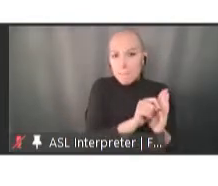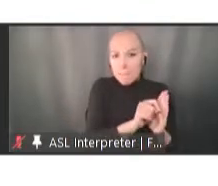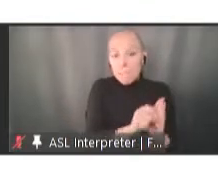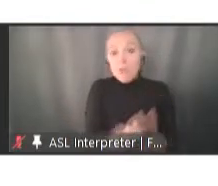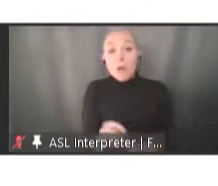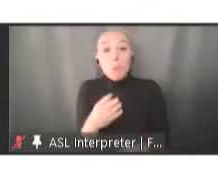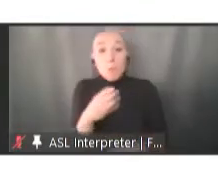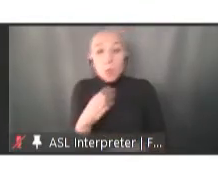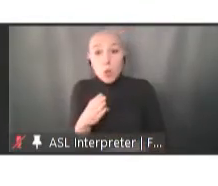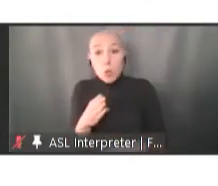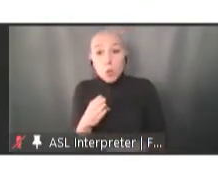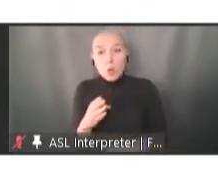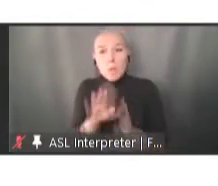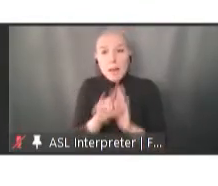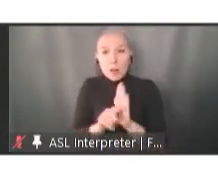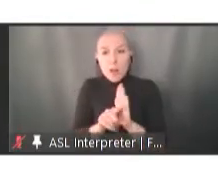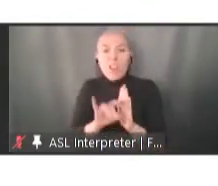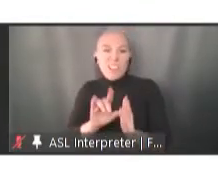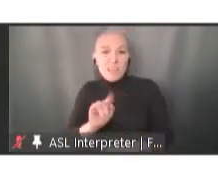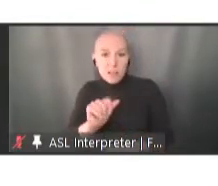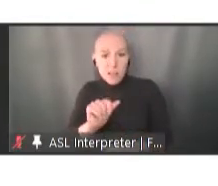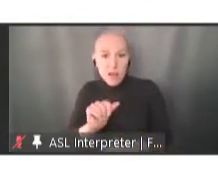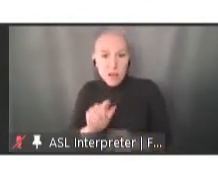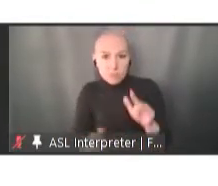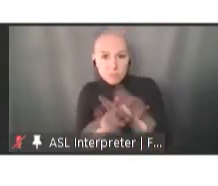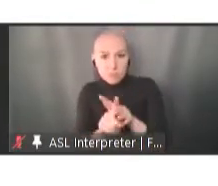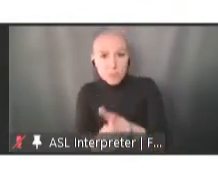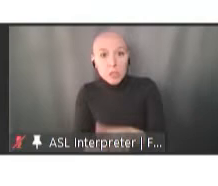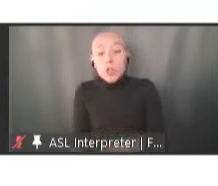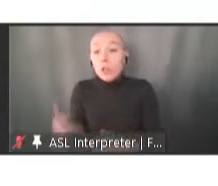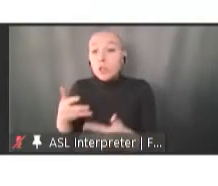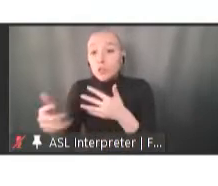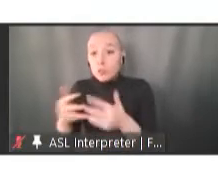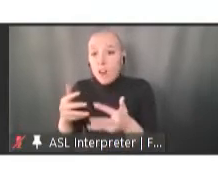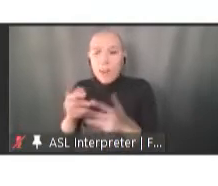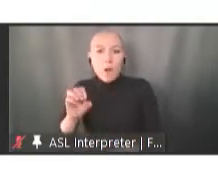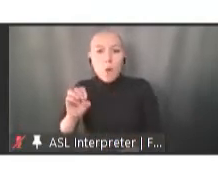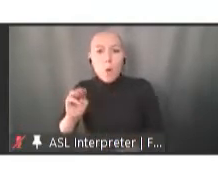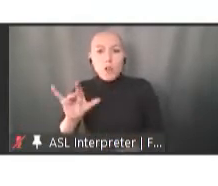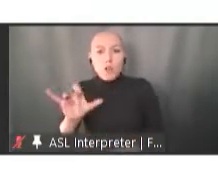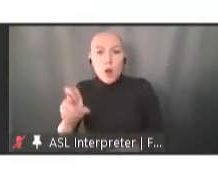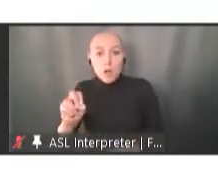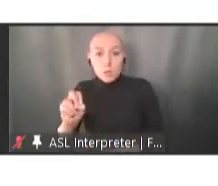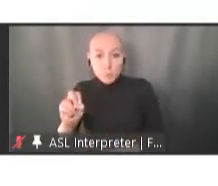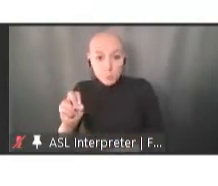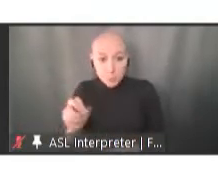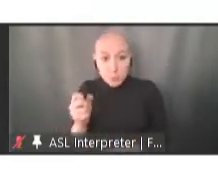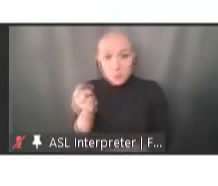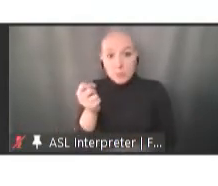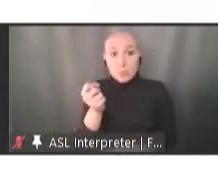Peaks in age-standardized case and death rates occurred during August when Delta comprised 95